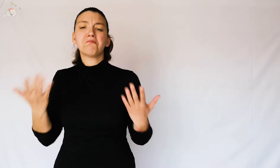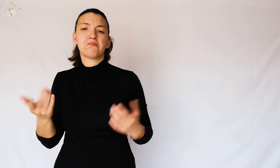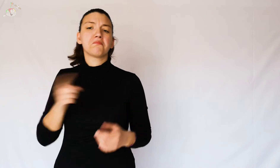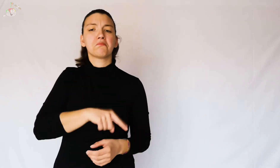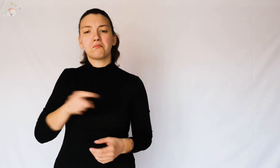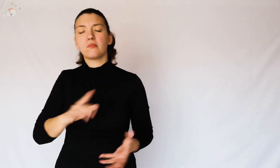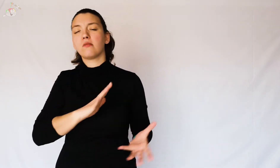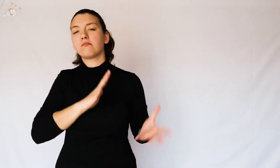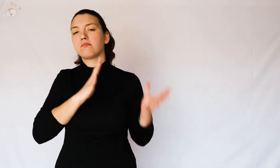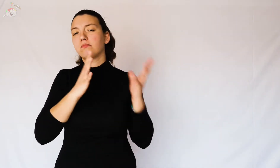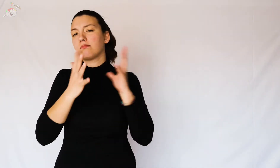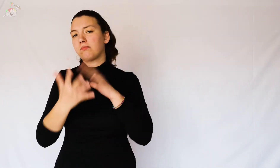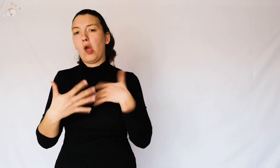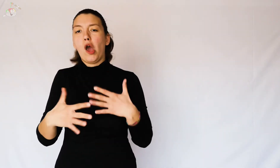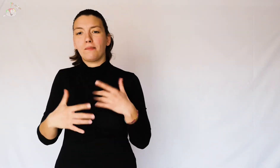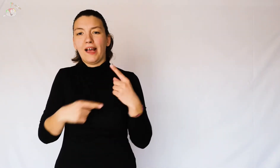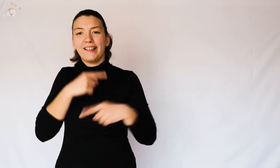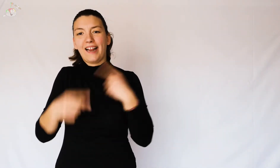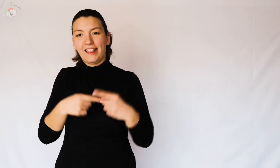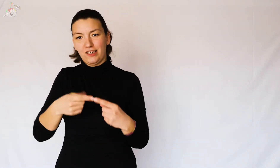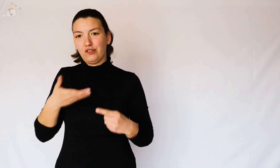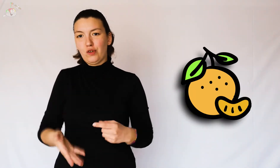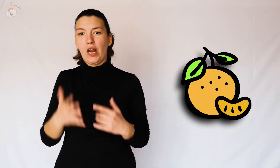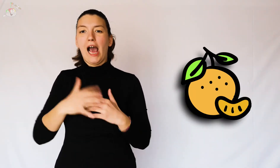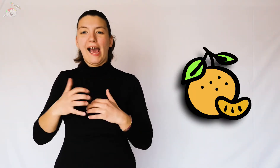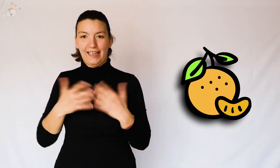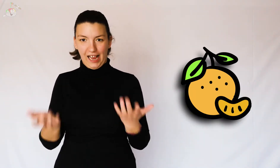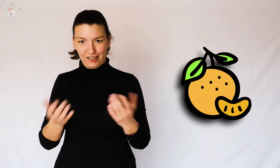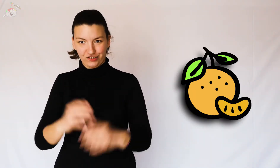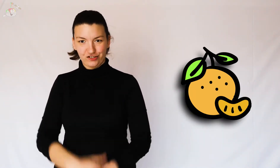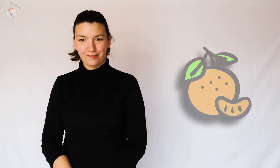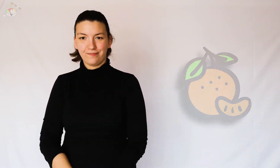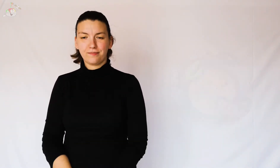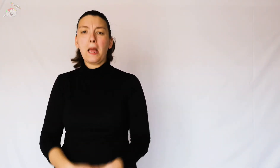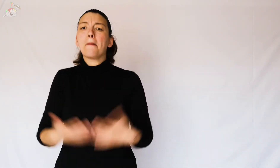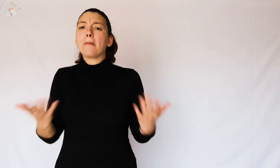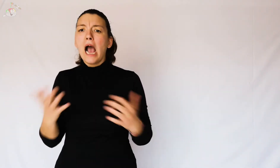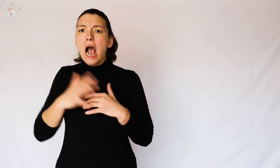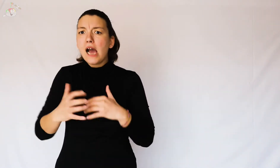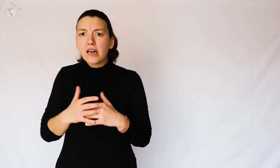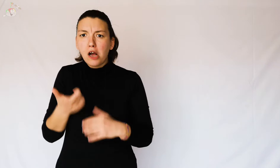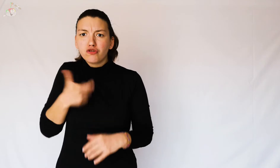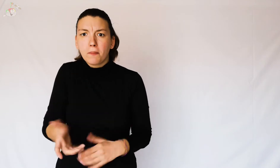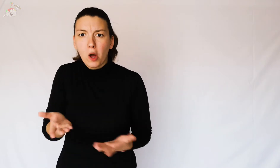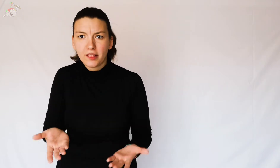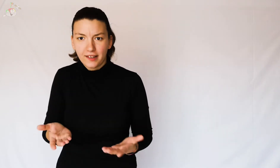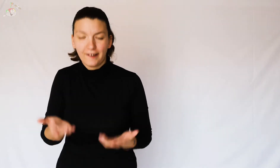But anyway one or the other, it has now become a tradition to throw oranges. But why the oranges?